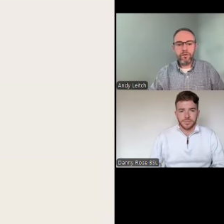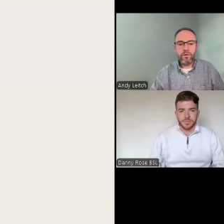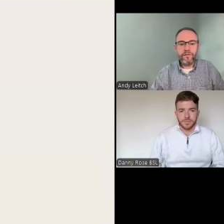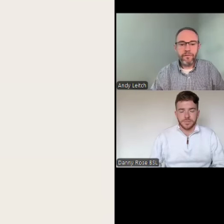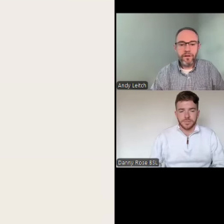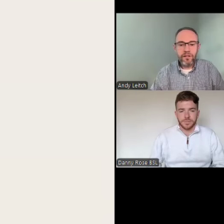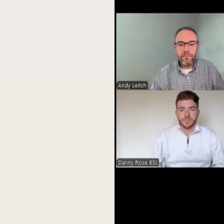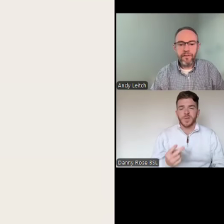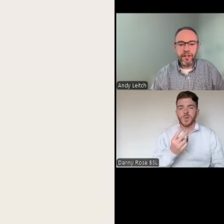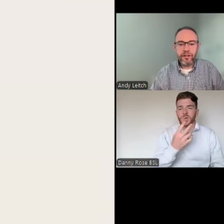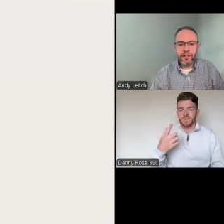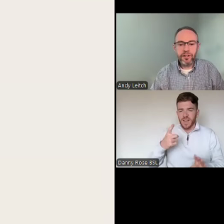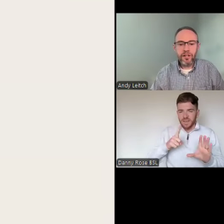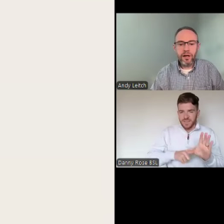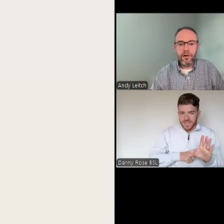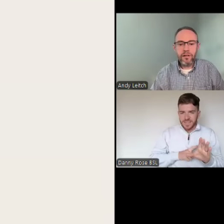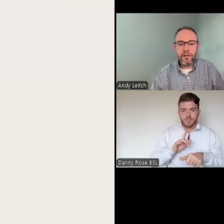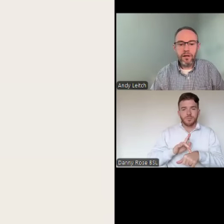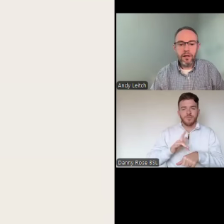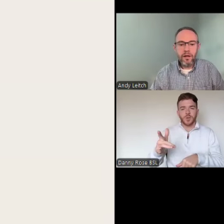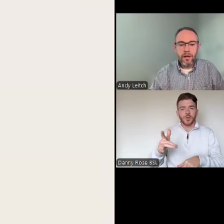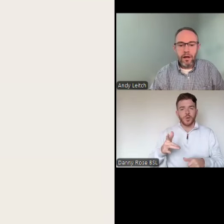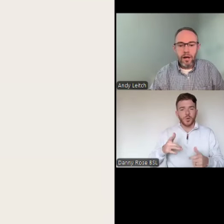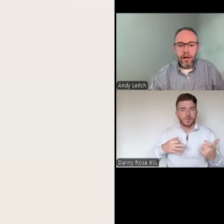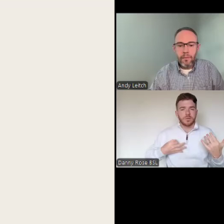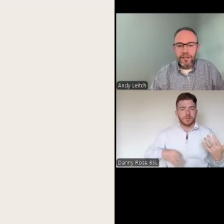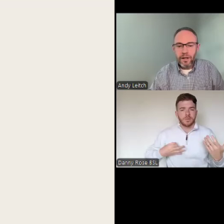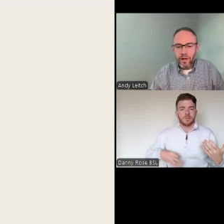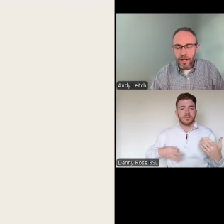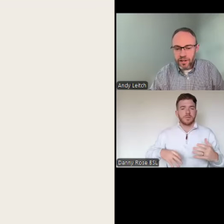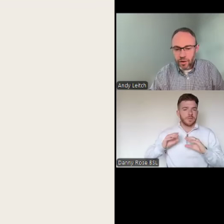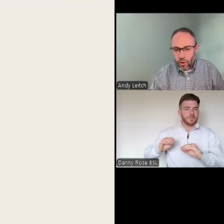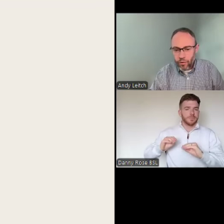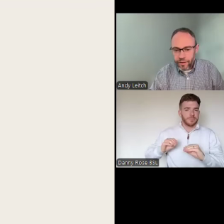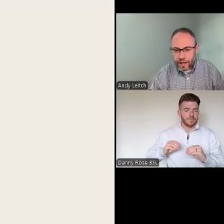"25 years as a professional session guitarist." I don't really like this [?] here.